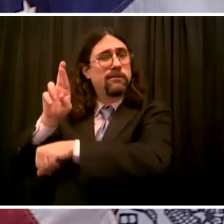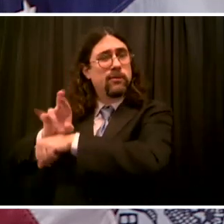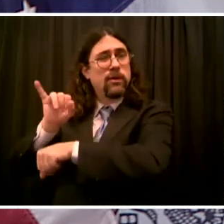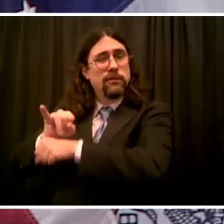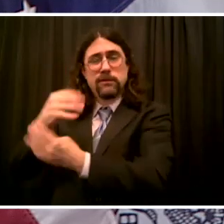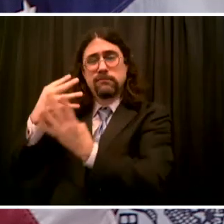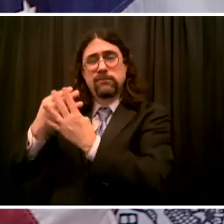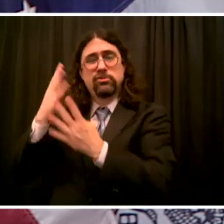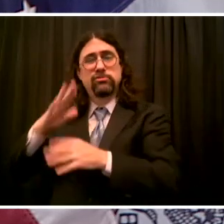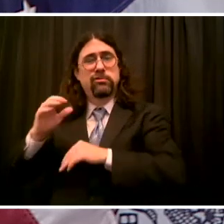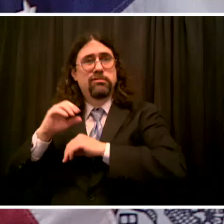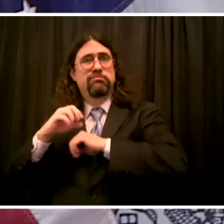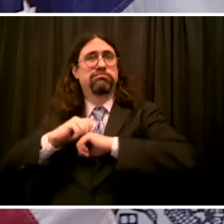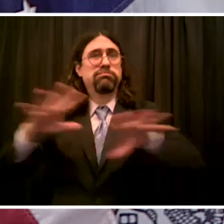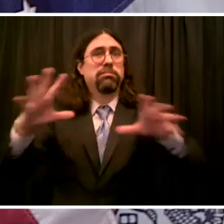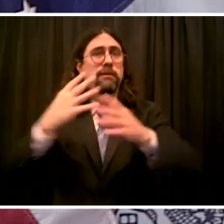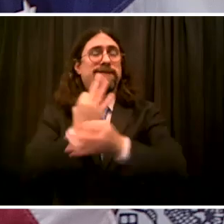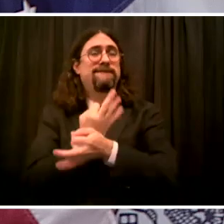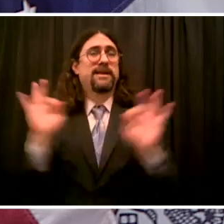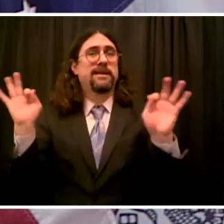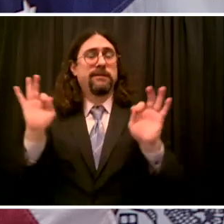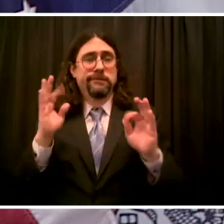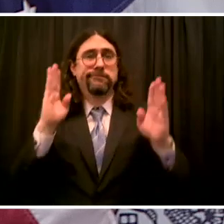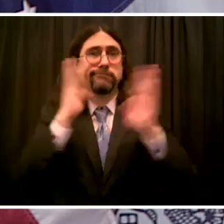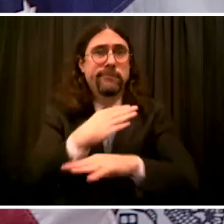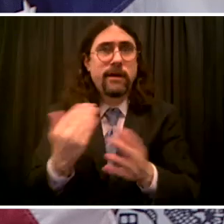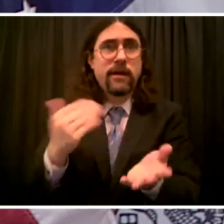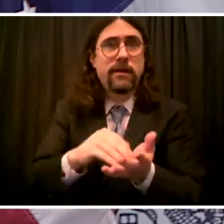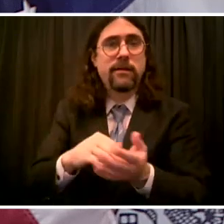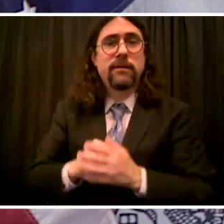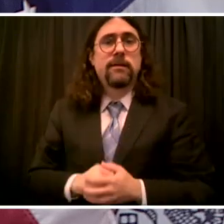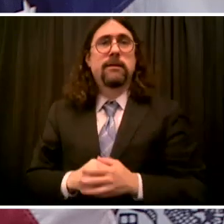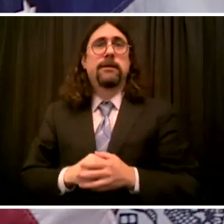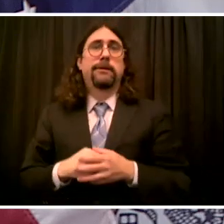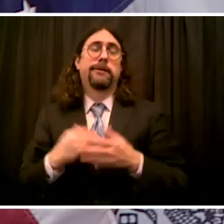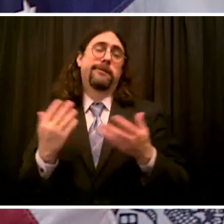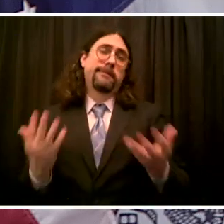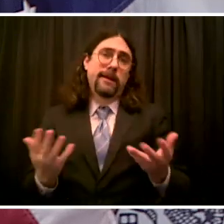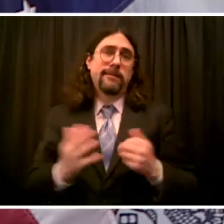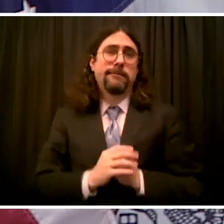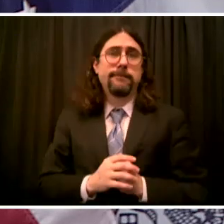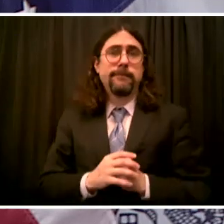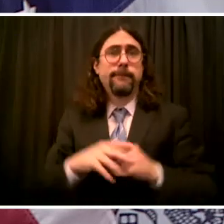FROM OUR JAIL SYSTEM, AGAIN, I THINK THIS WAS AN